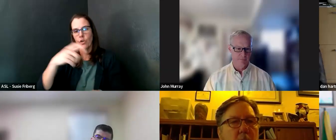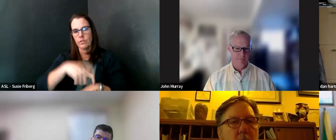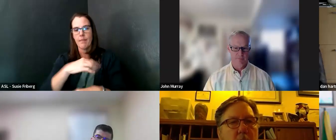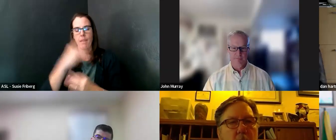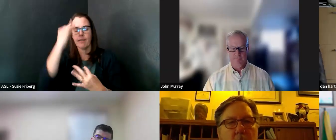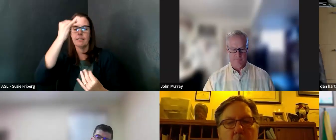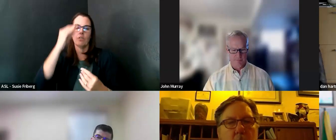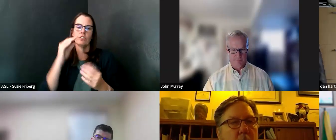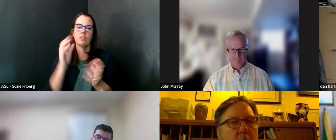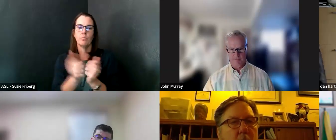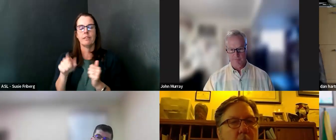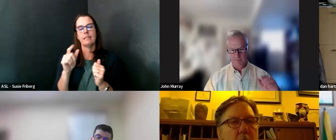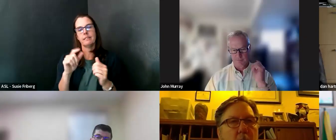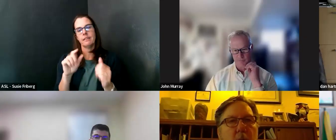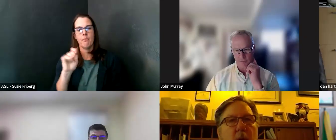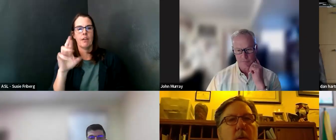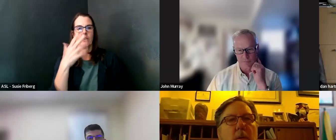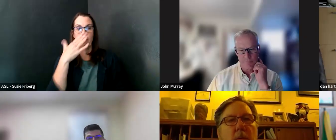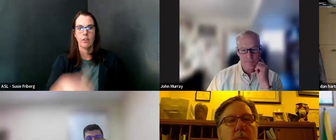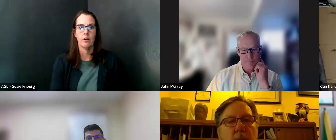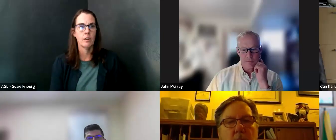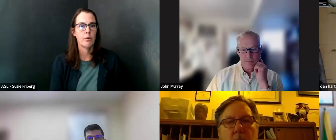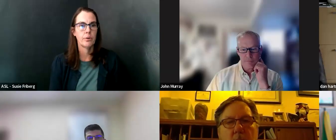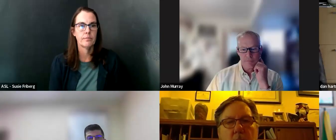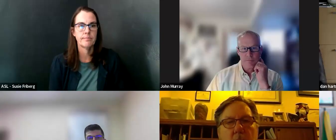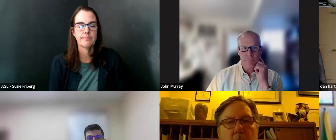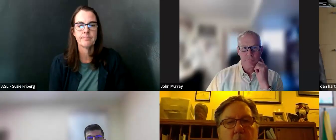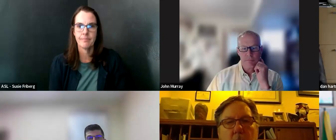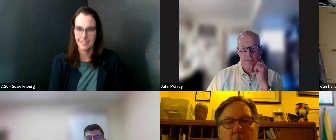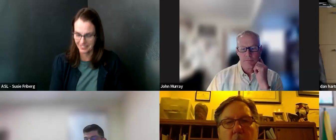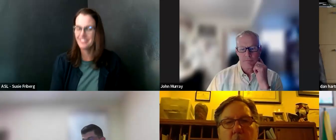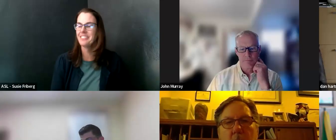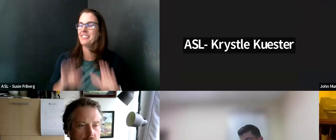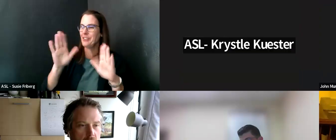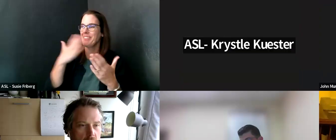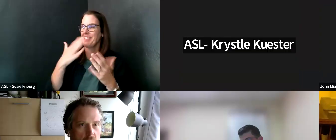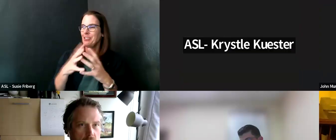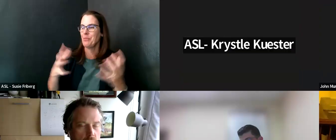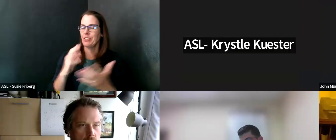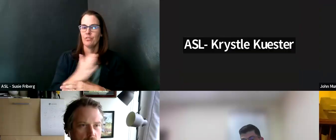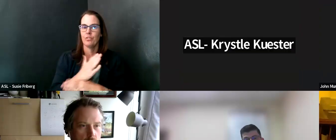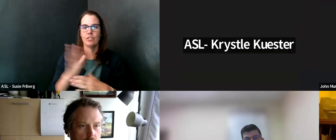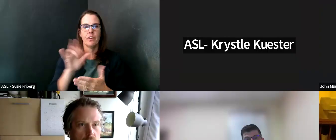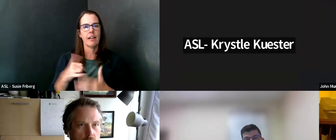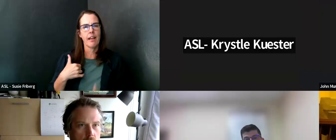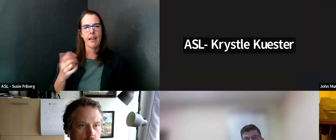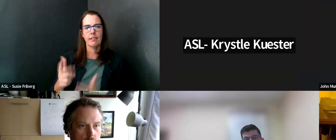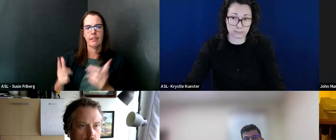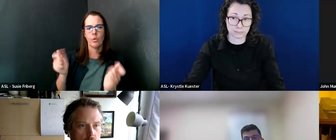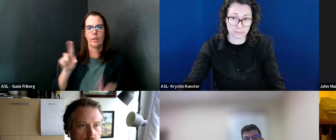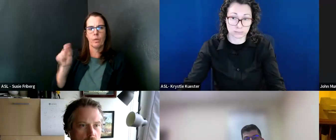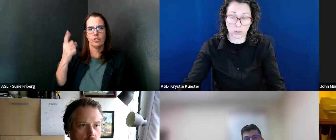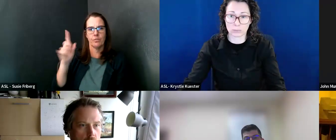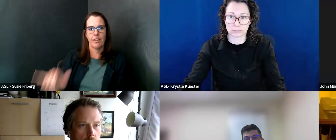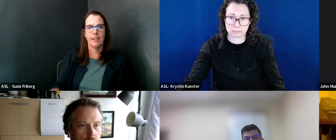in these comments. Great. Um, thank you so much for sharing that. I had a just a question. Uh,